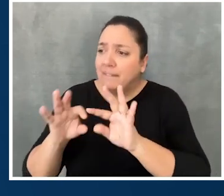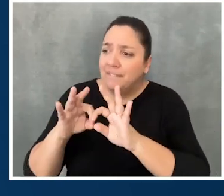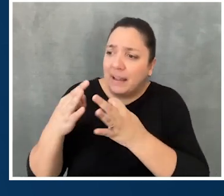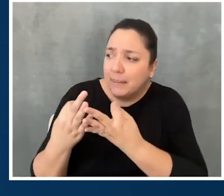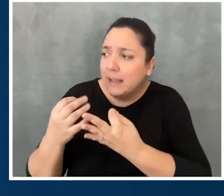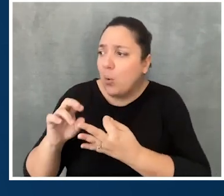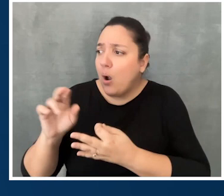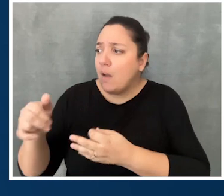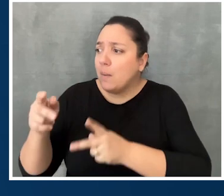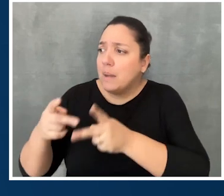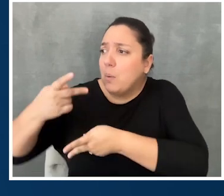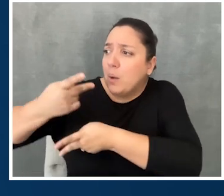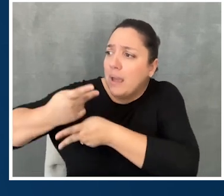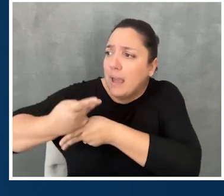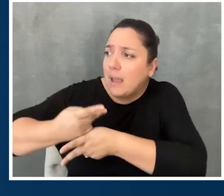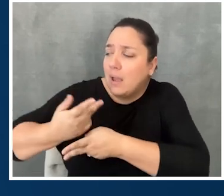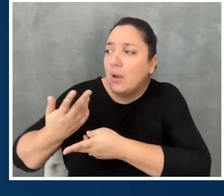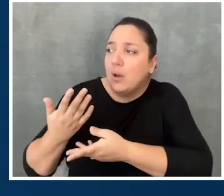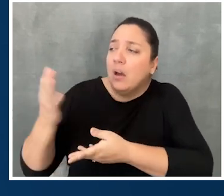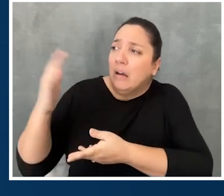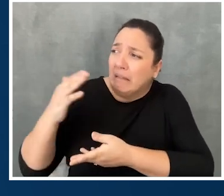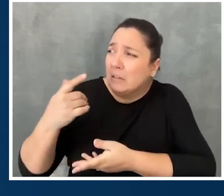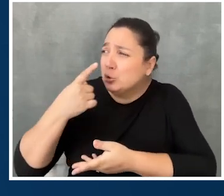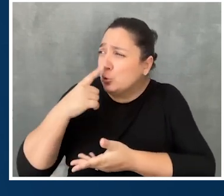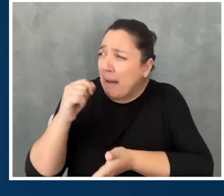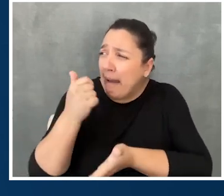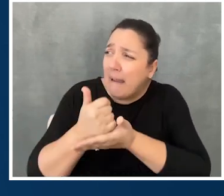to assist with out-of-state travel.